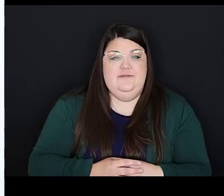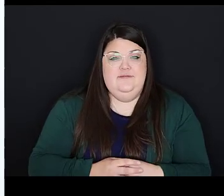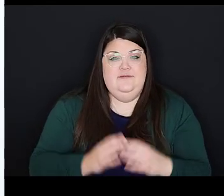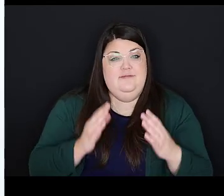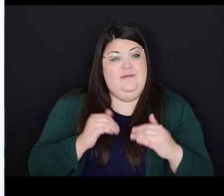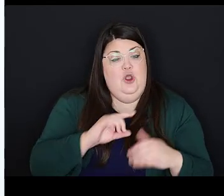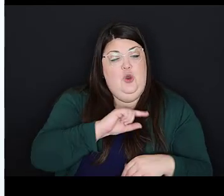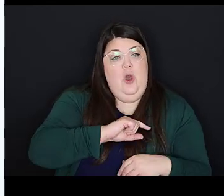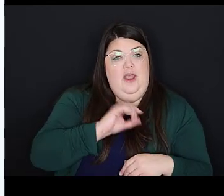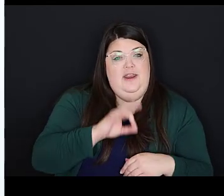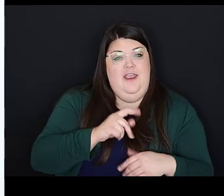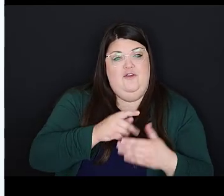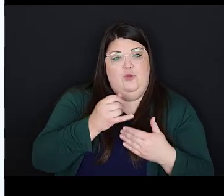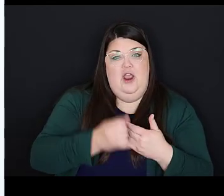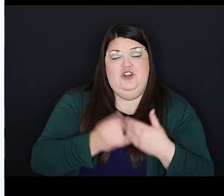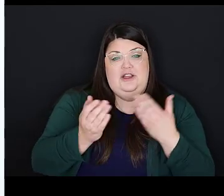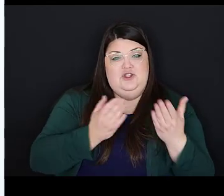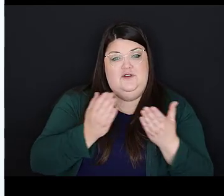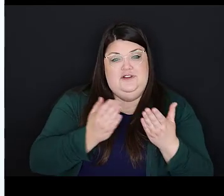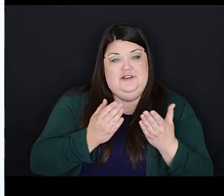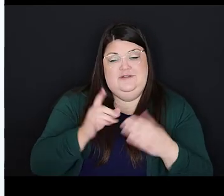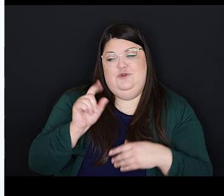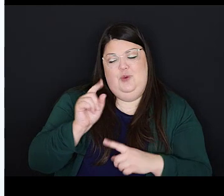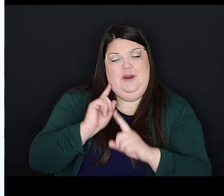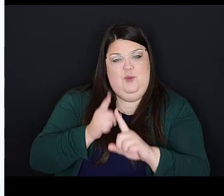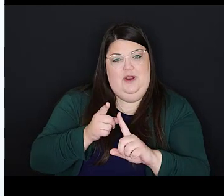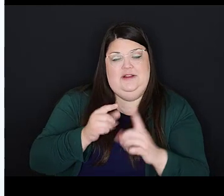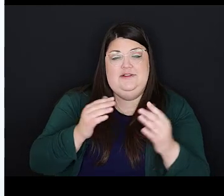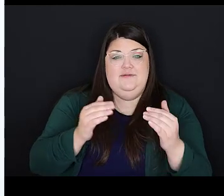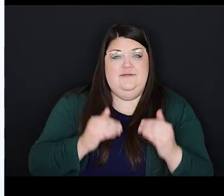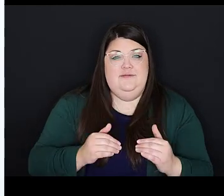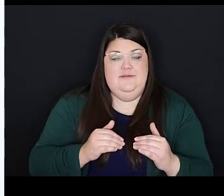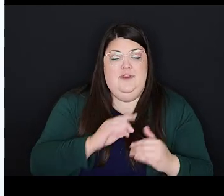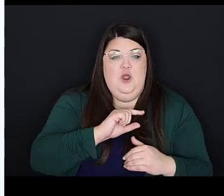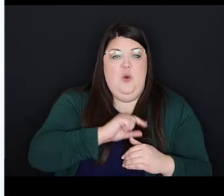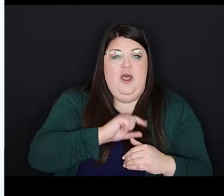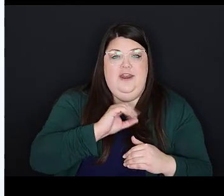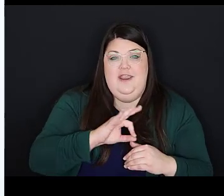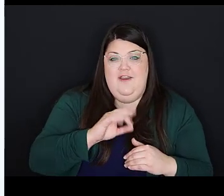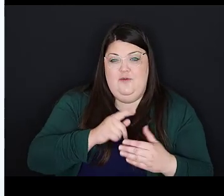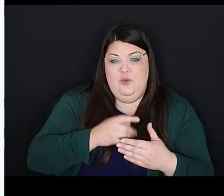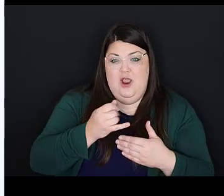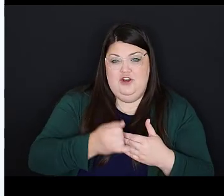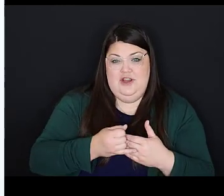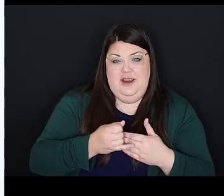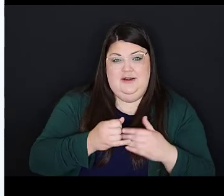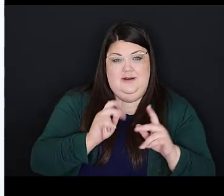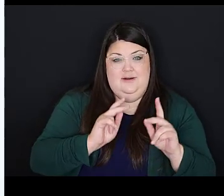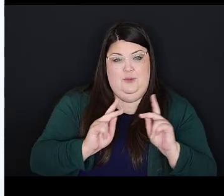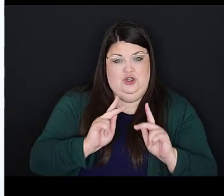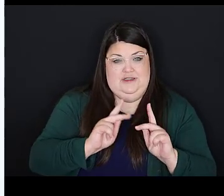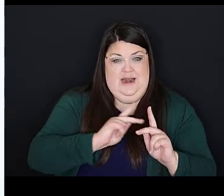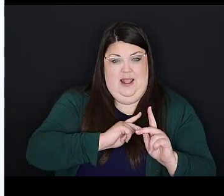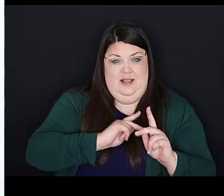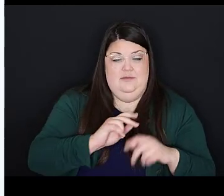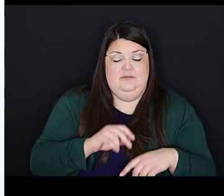Quality of Project Services (20 points), Quality of Project Personnel (15 points),